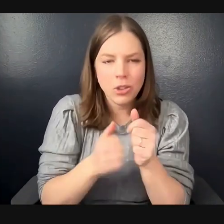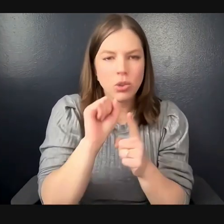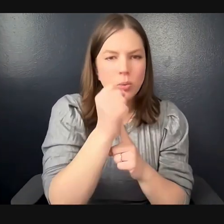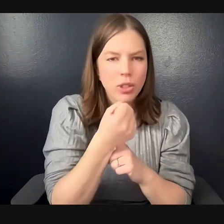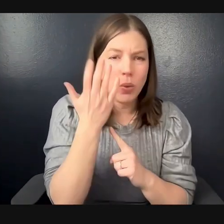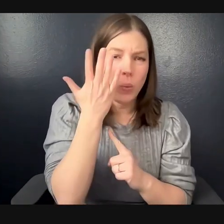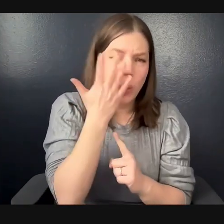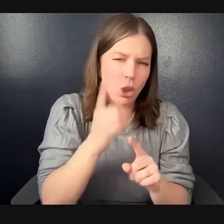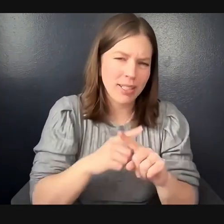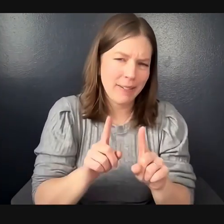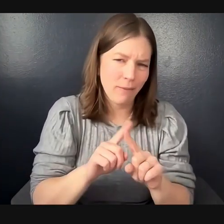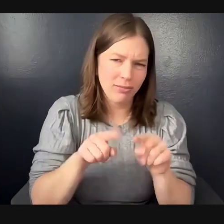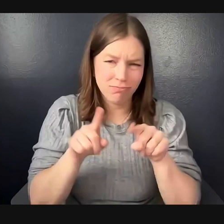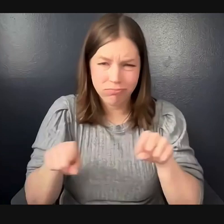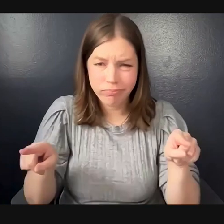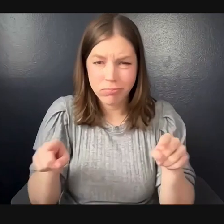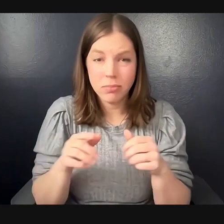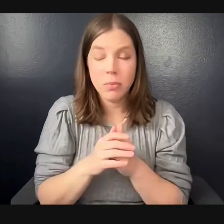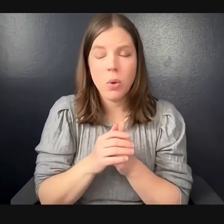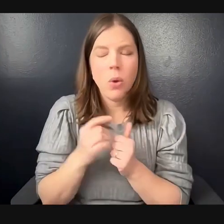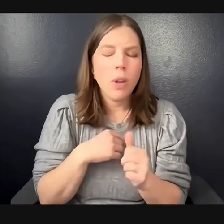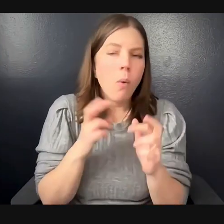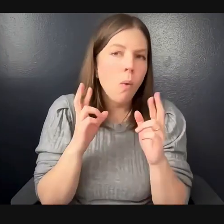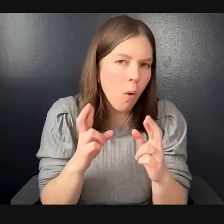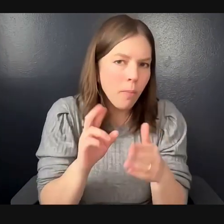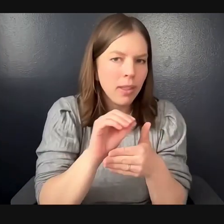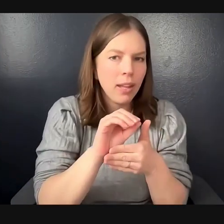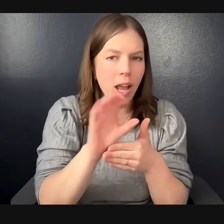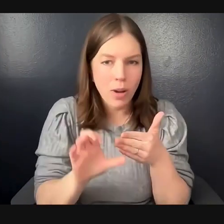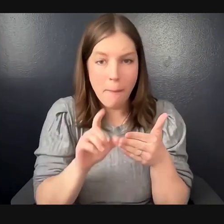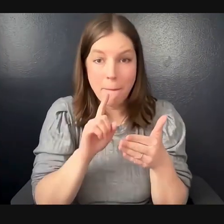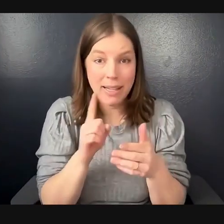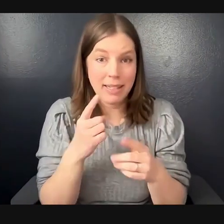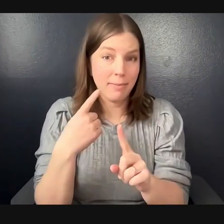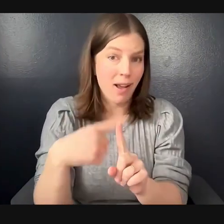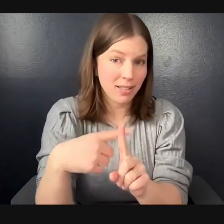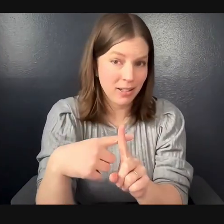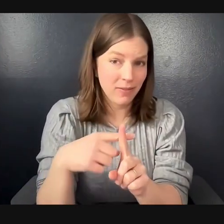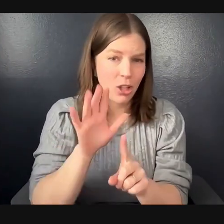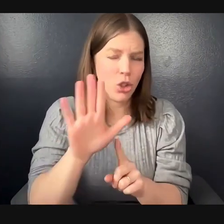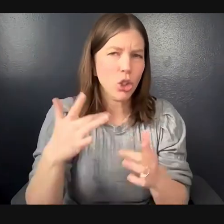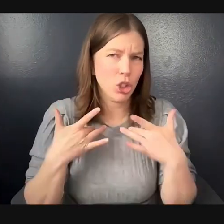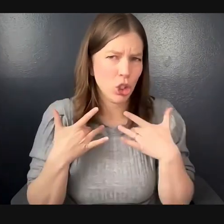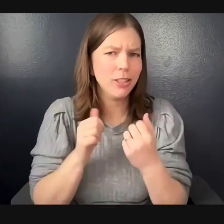Every situation will look very different, but we hope the outcome is a positive one for you,